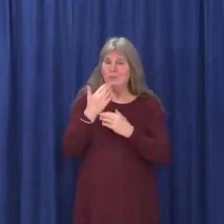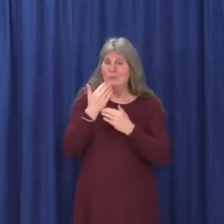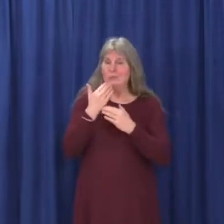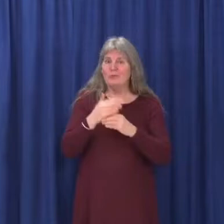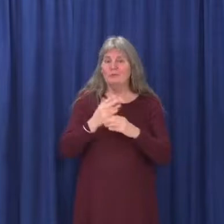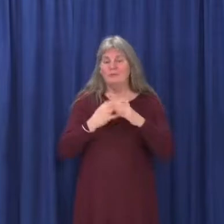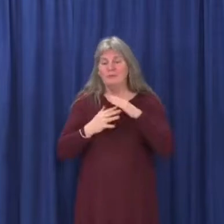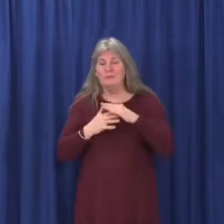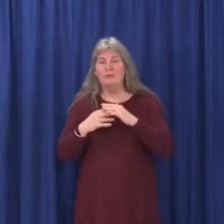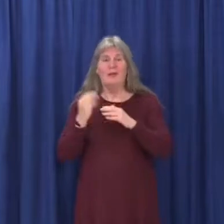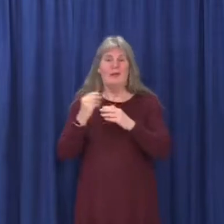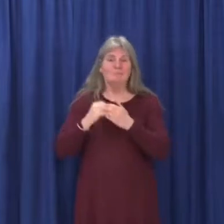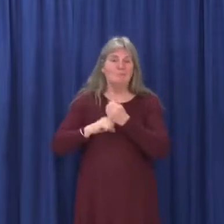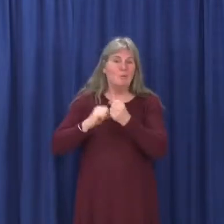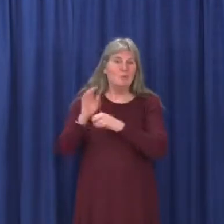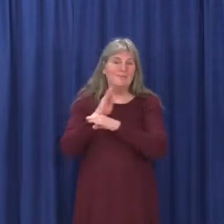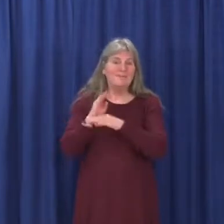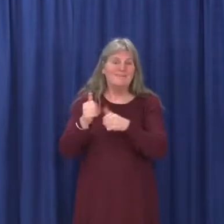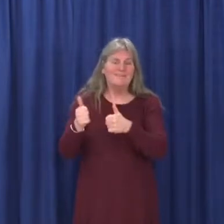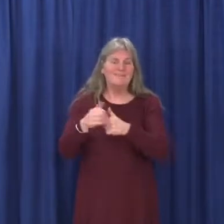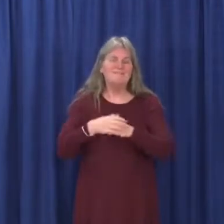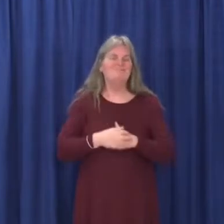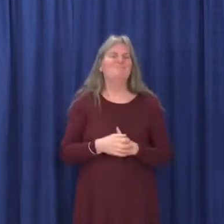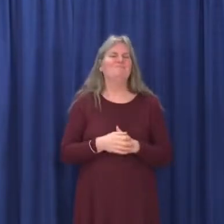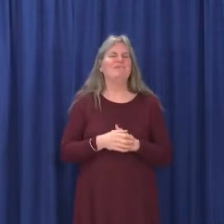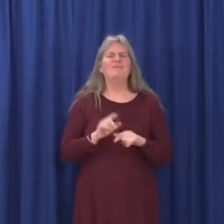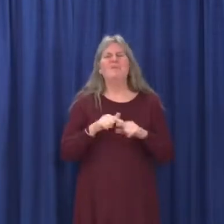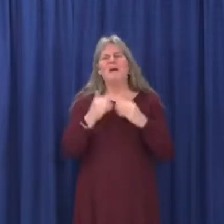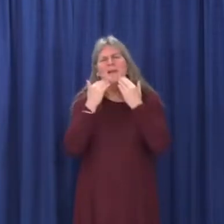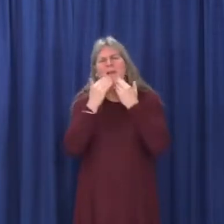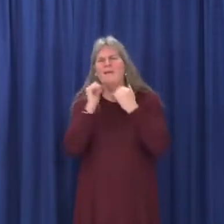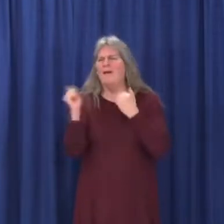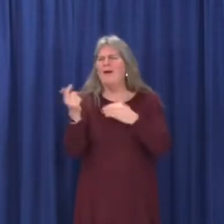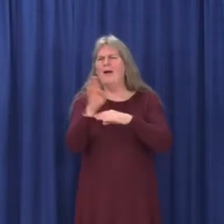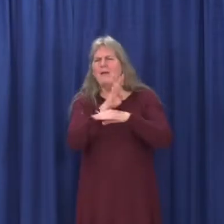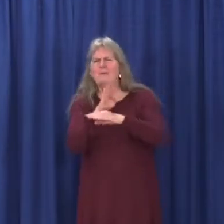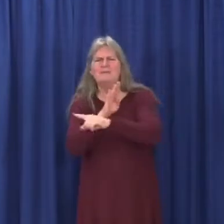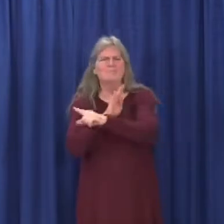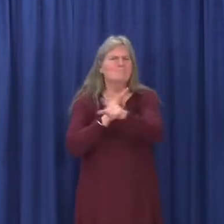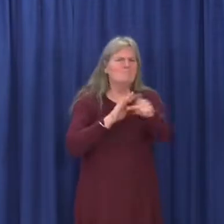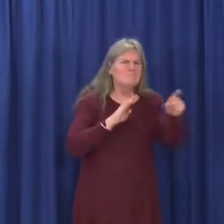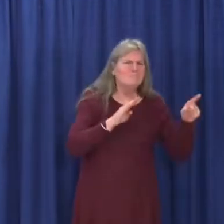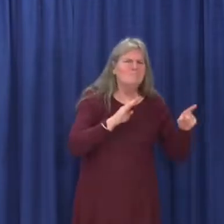I want to thank again-- once again to thank all businesses in the territory that have helped limit the spread